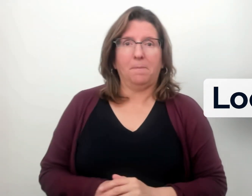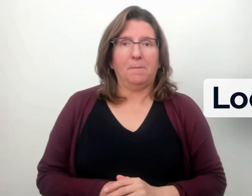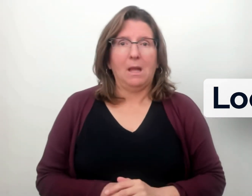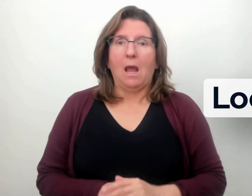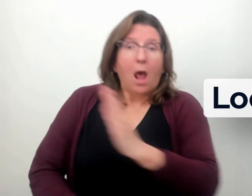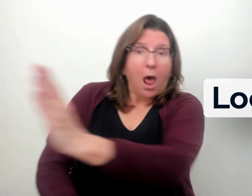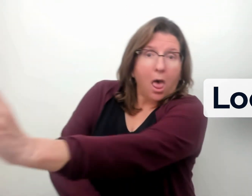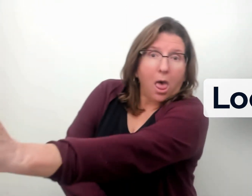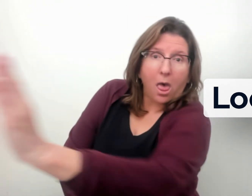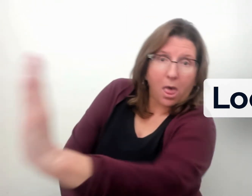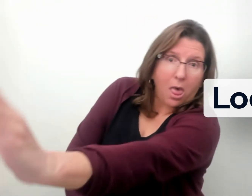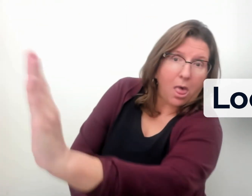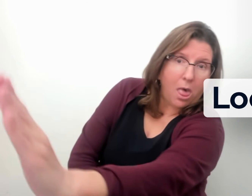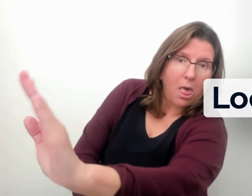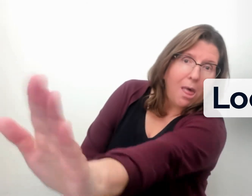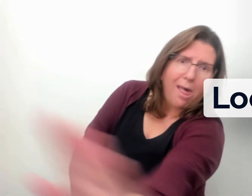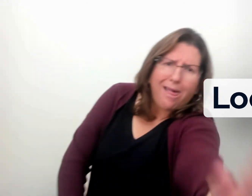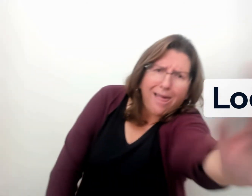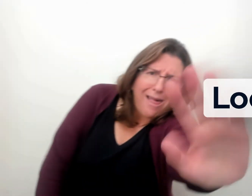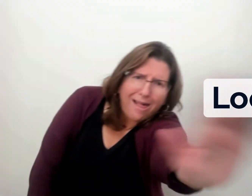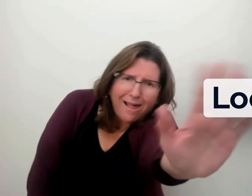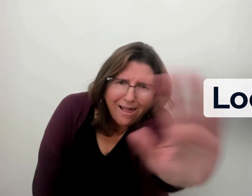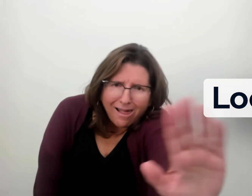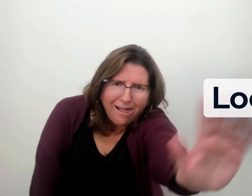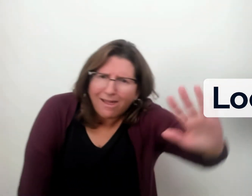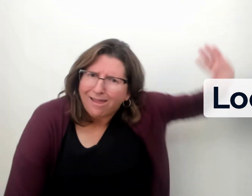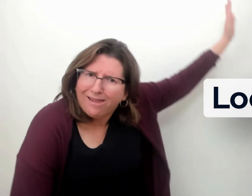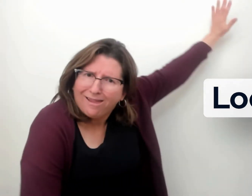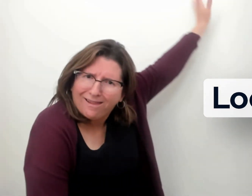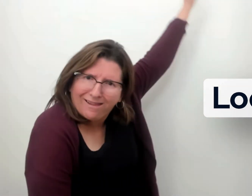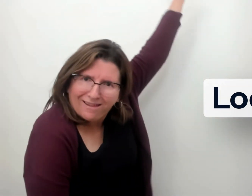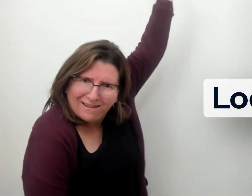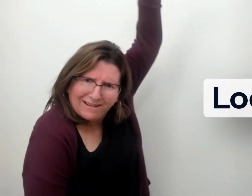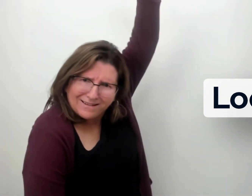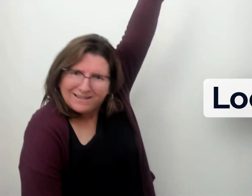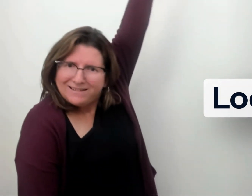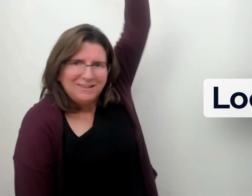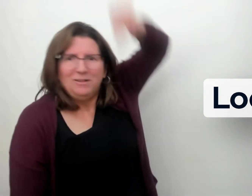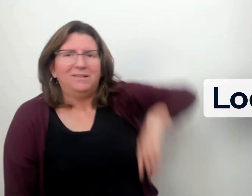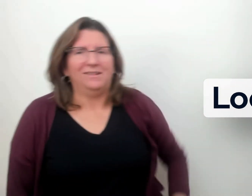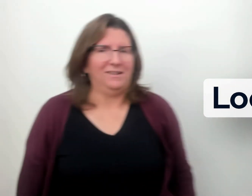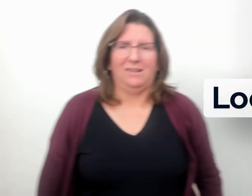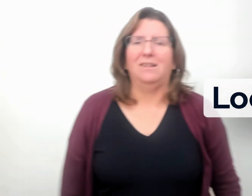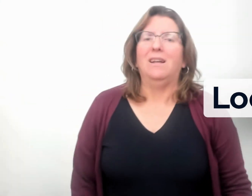Of course, it still has to be in the signing space. You can't be signing way out in front of you or behind you.